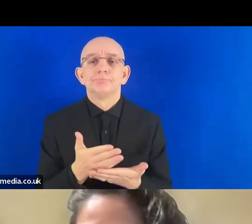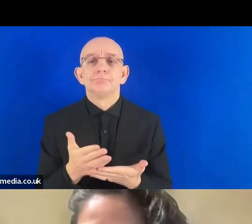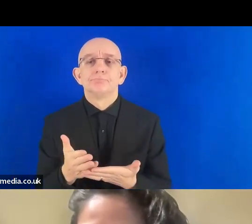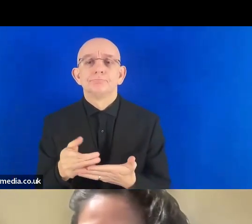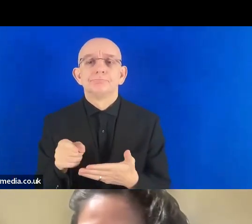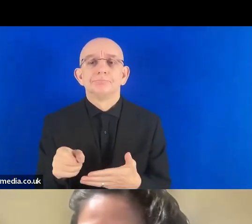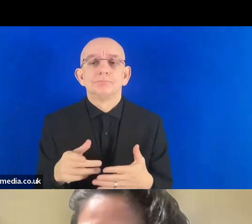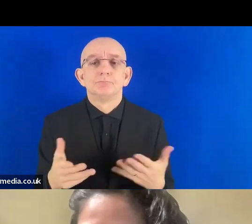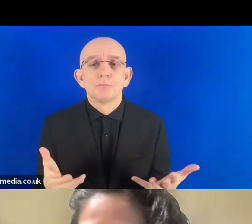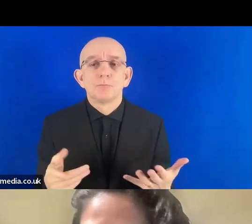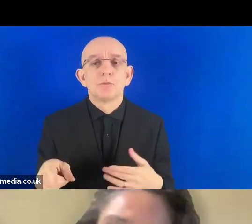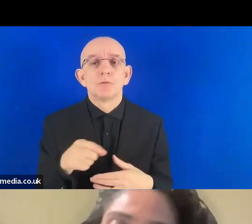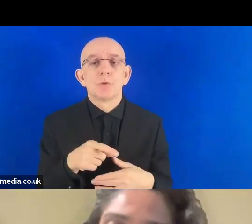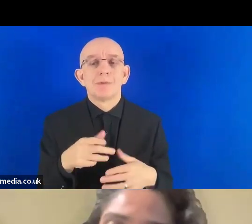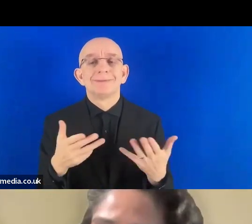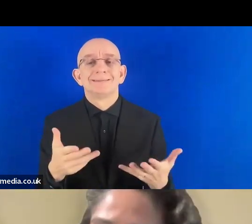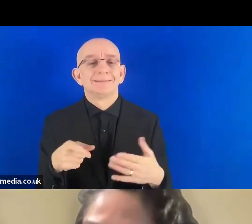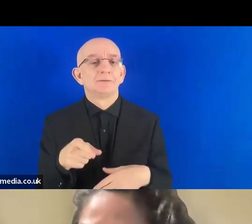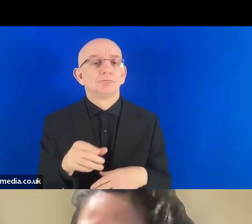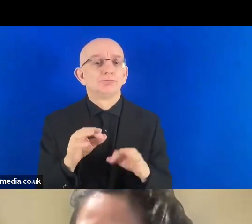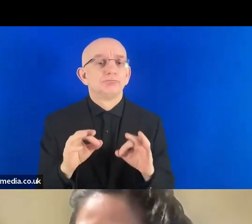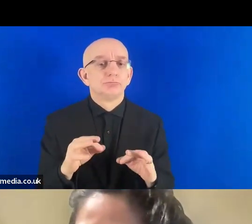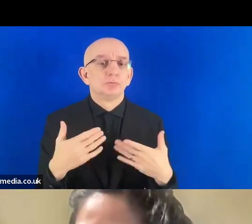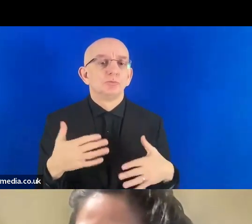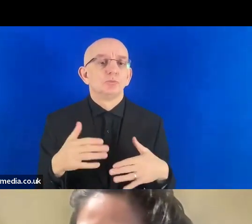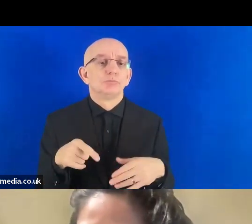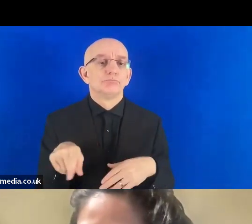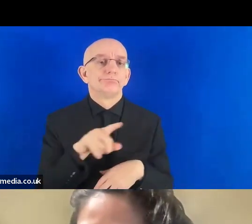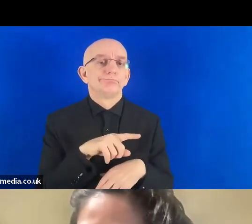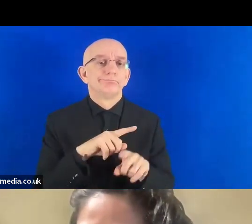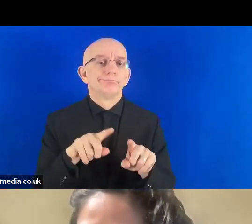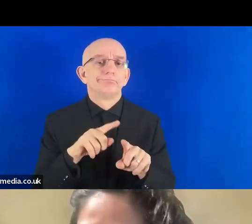Exactly, exactly. I think that there might have been a small issue with one of the QR codes,